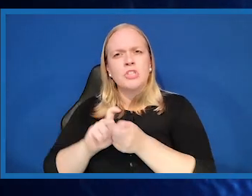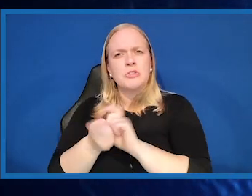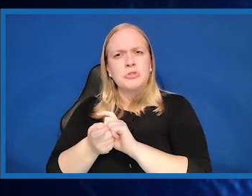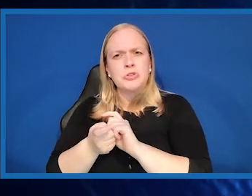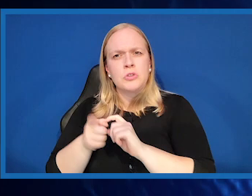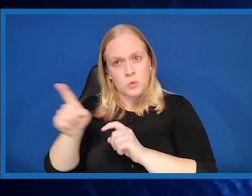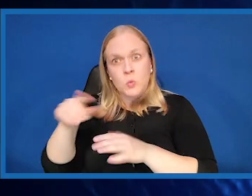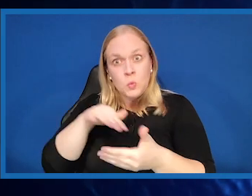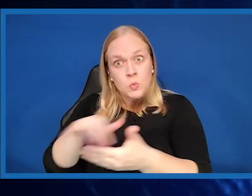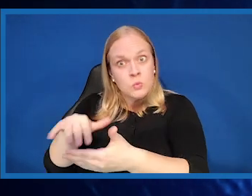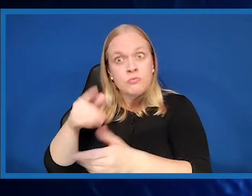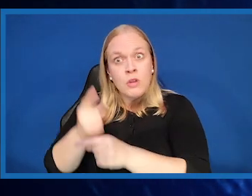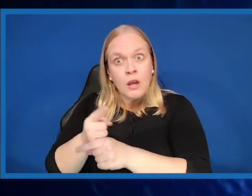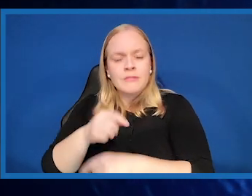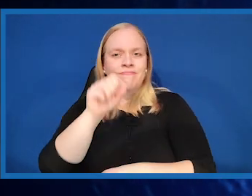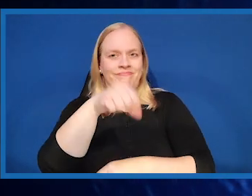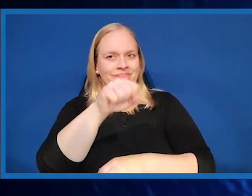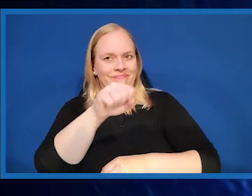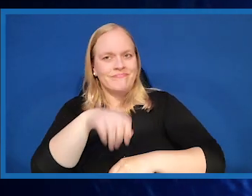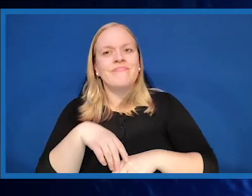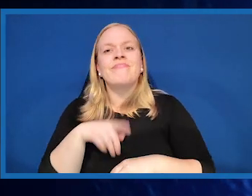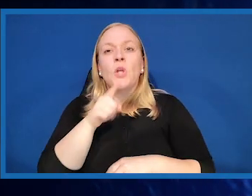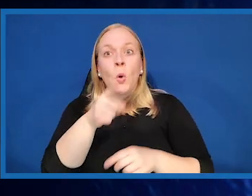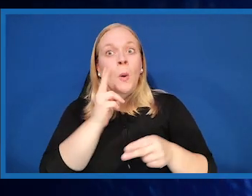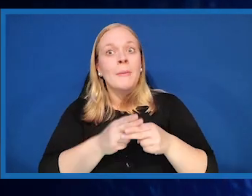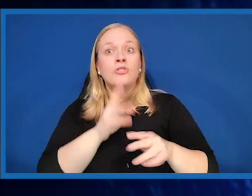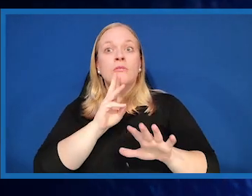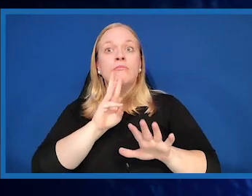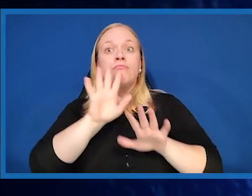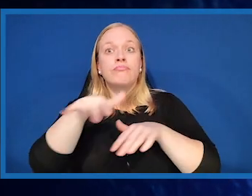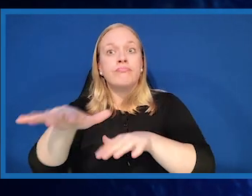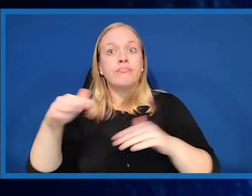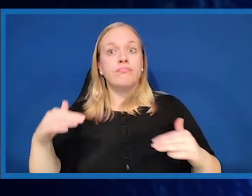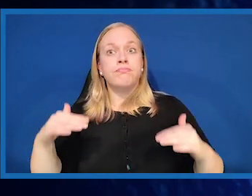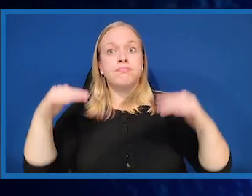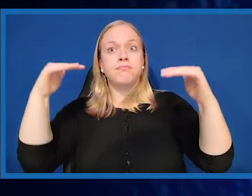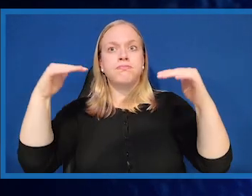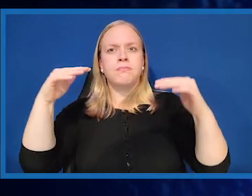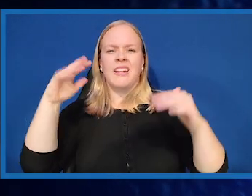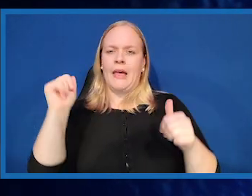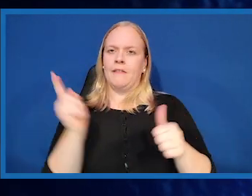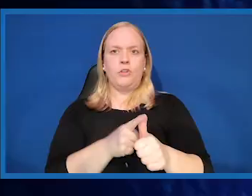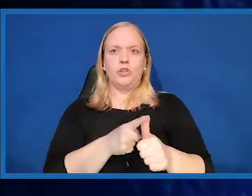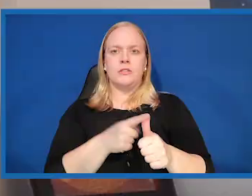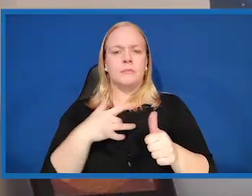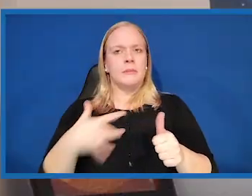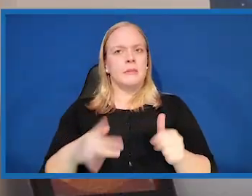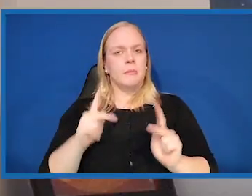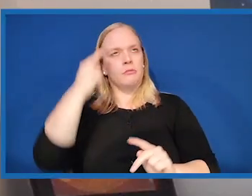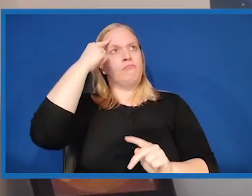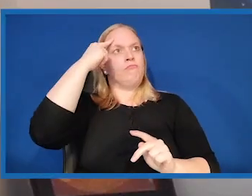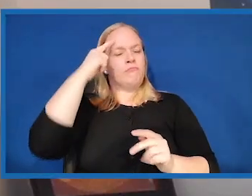WHEN-WHEN YOU-YOU MENTION SEA LEVEL RISE AND-AND THAT'S THE FIRST THING THAT PEOPLE THINK ABOUT, UM, CHANGING OCEANS, AND THAT'S FELT ALONG THE COAST,